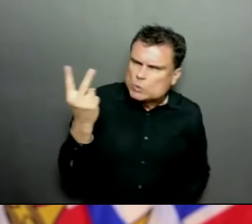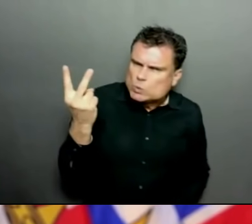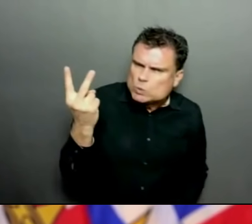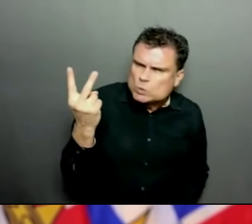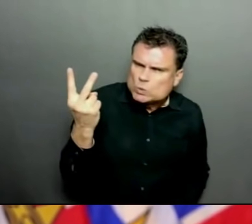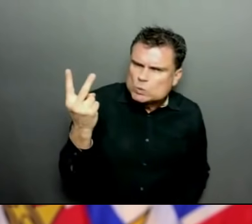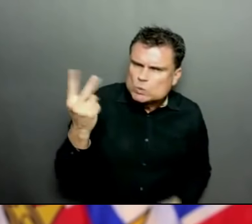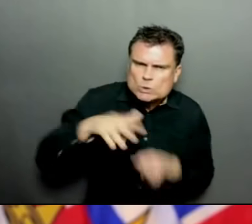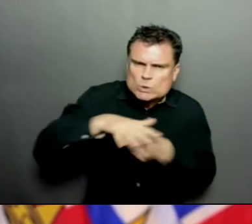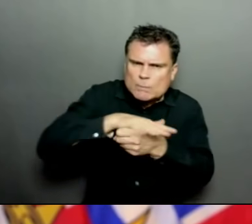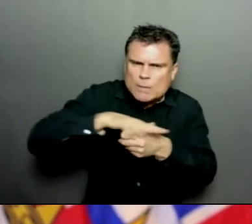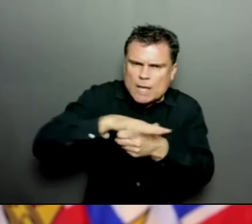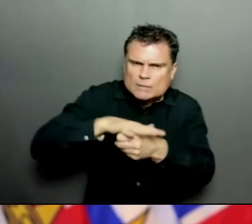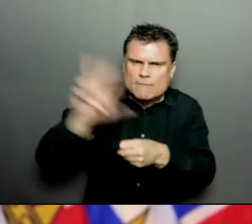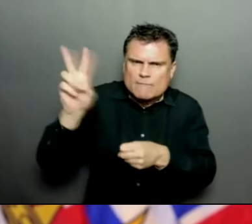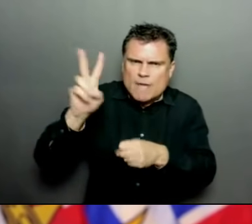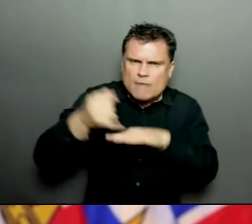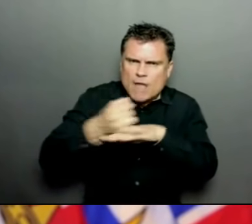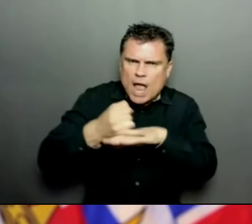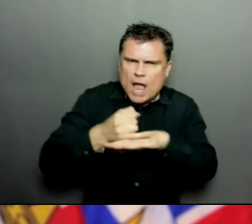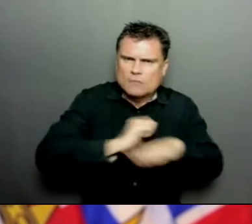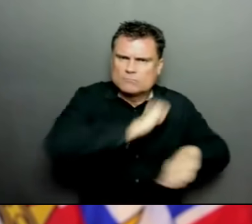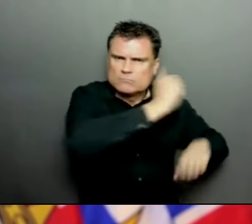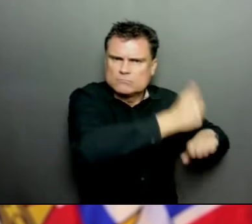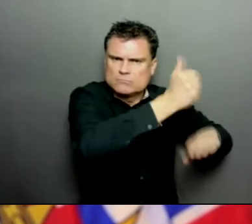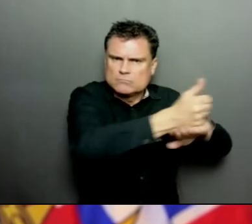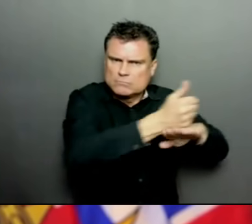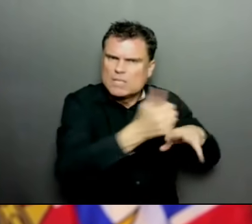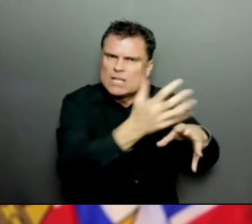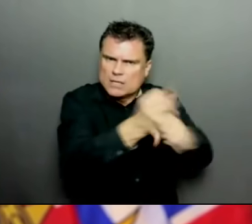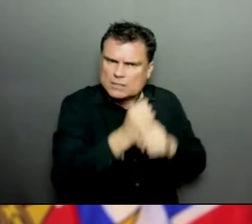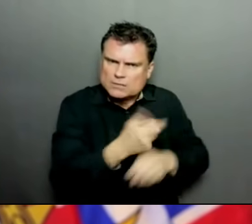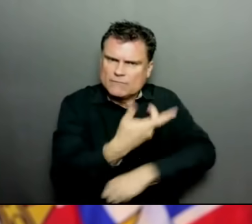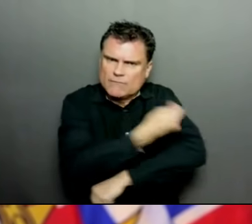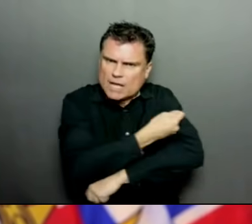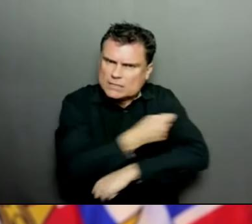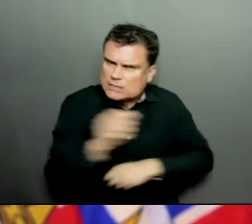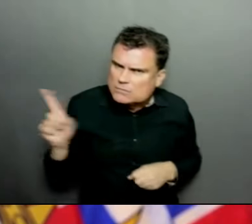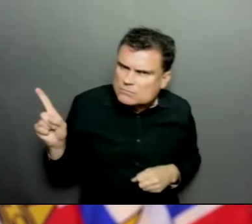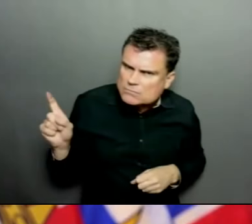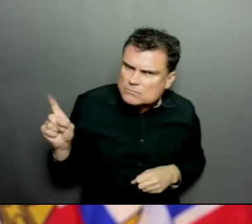can I confirm that to sites on Vancouver Island that we had shipments delivered to.